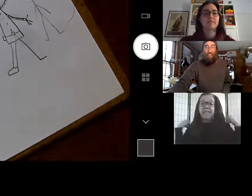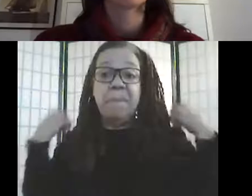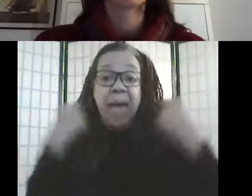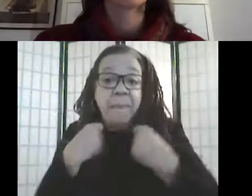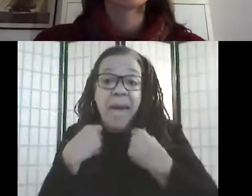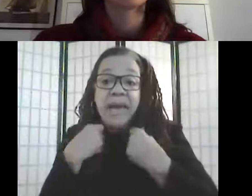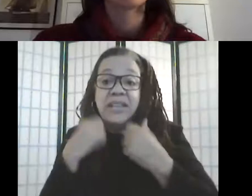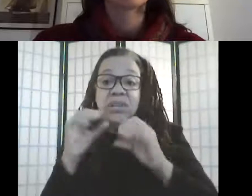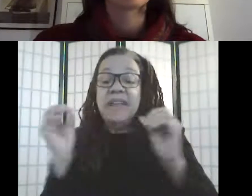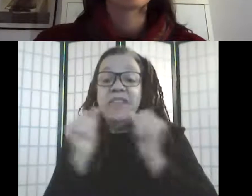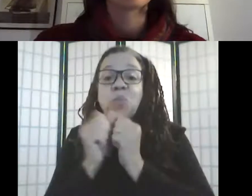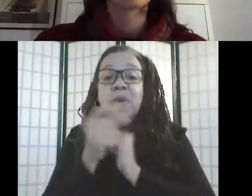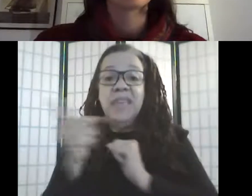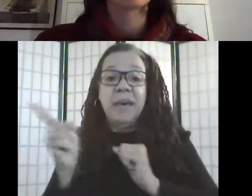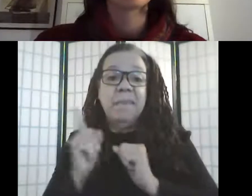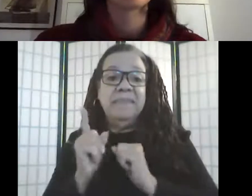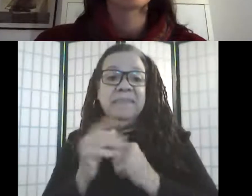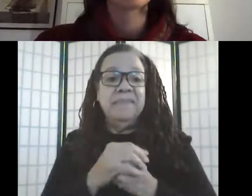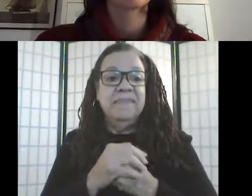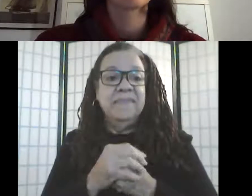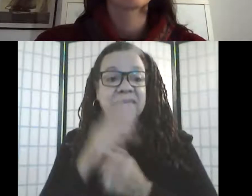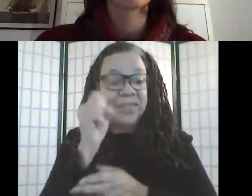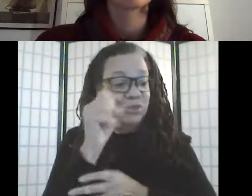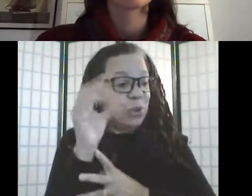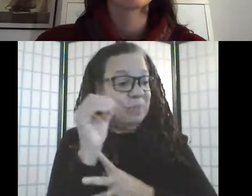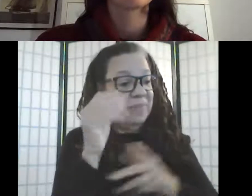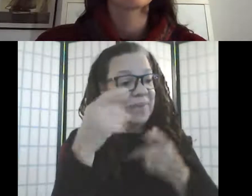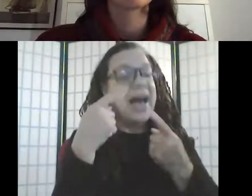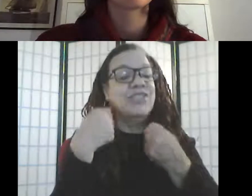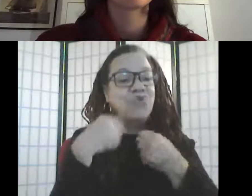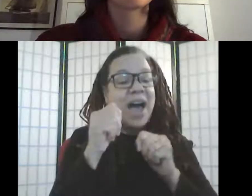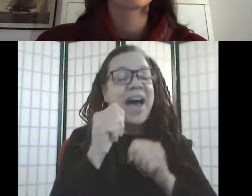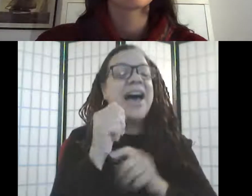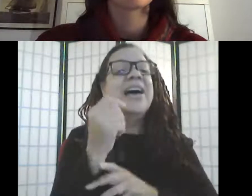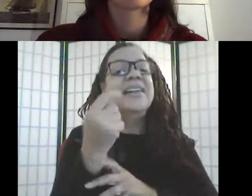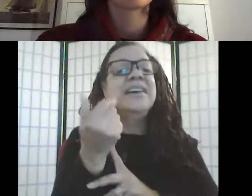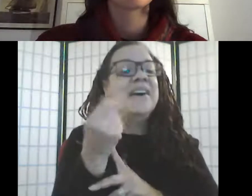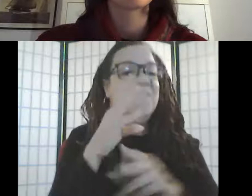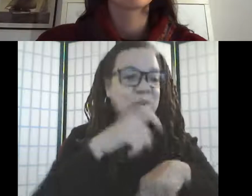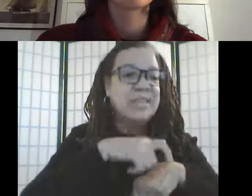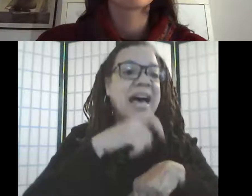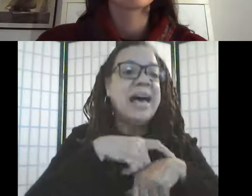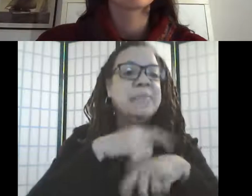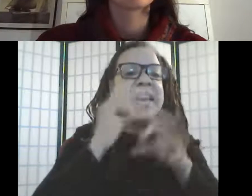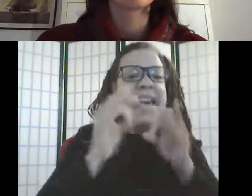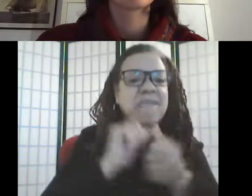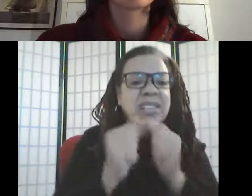you know! So um, so I've tried it a couple times, and I realized if I start changing my character in the middle of the story,